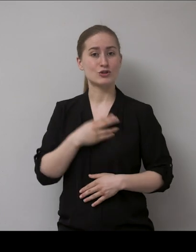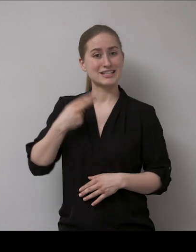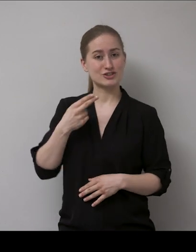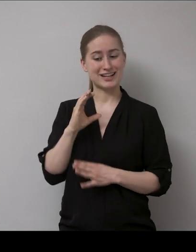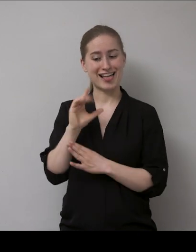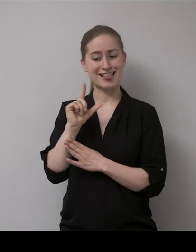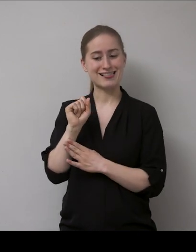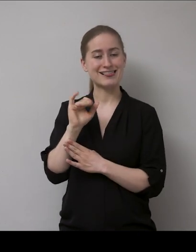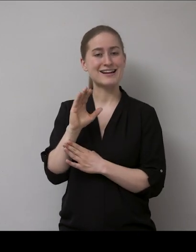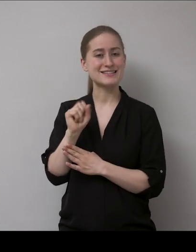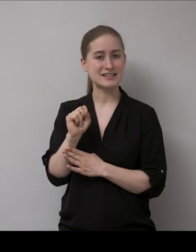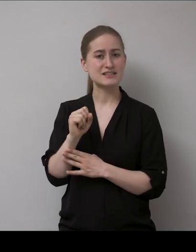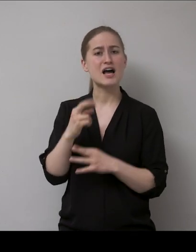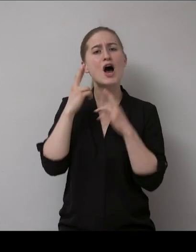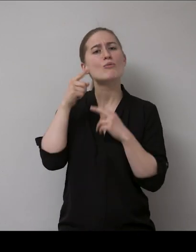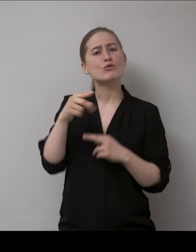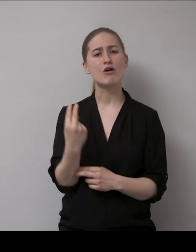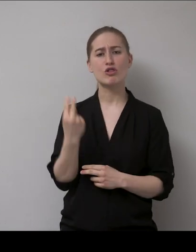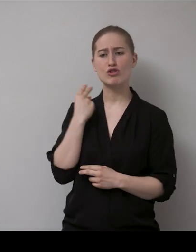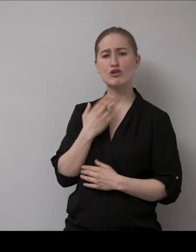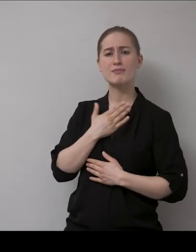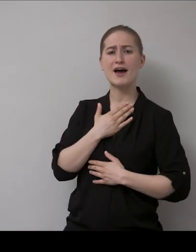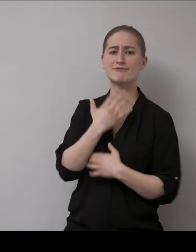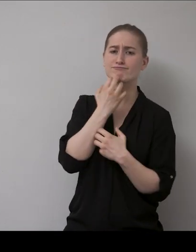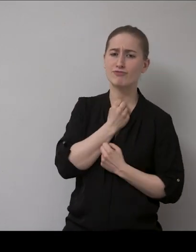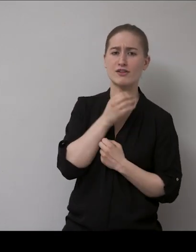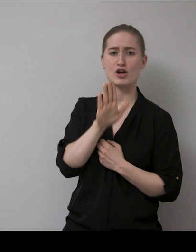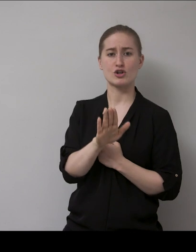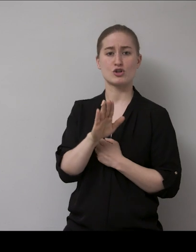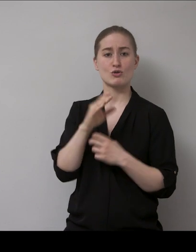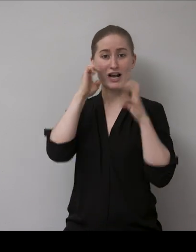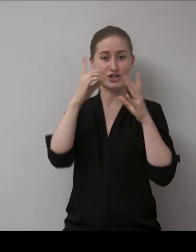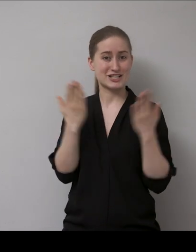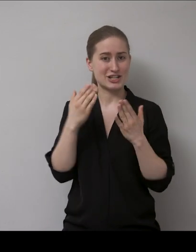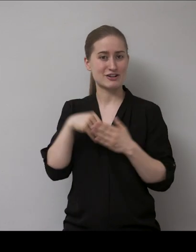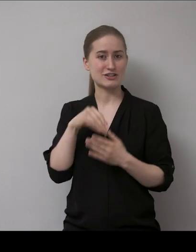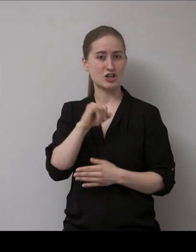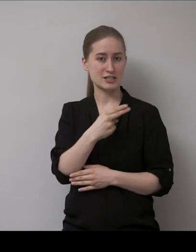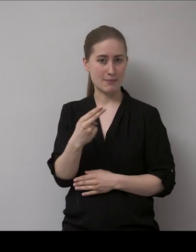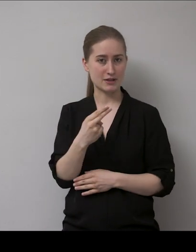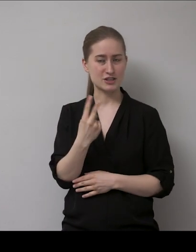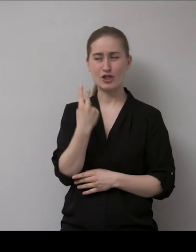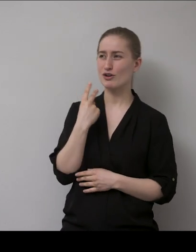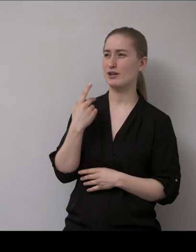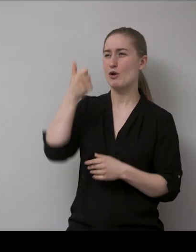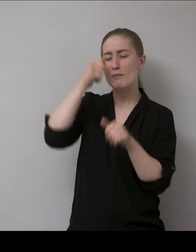I hope that you look back fondly on your academic journey at Hopkins, and value those aha moments when you left a class discussion